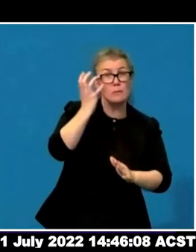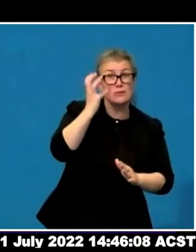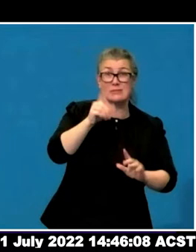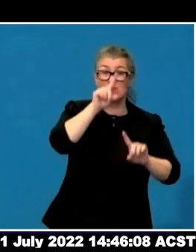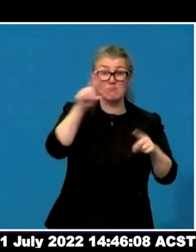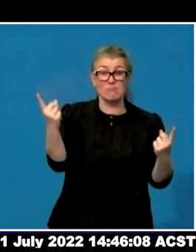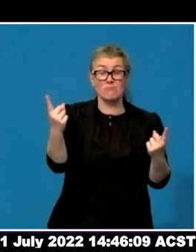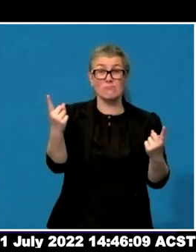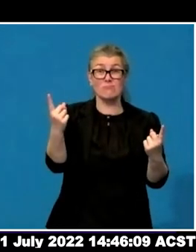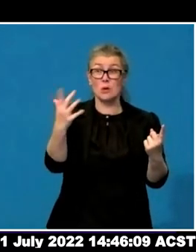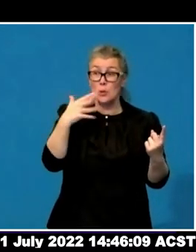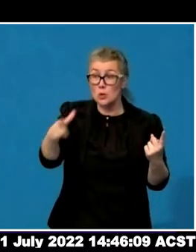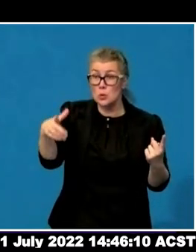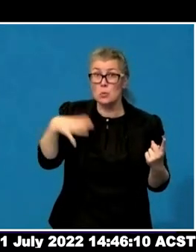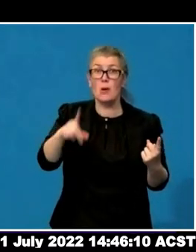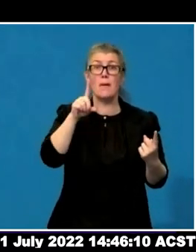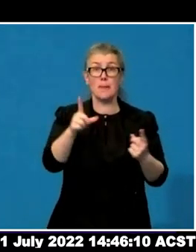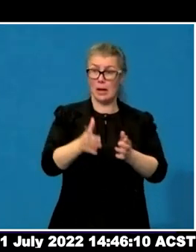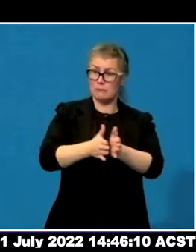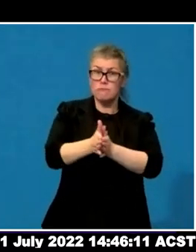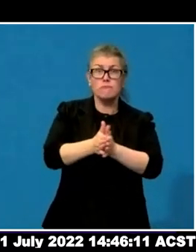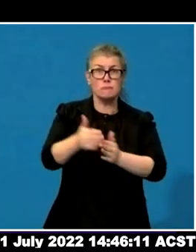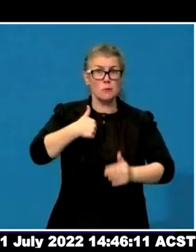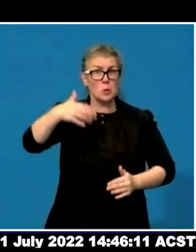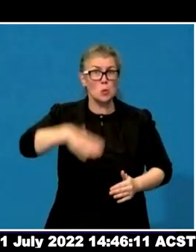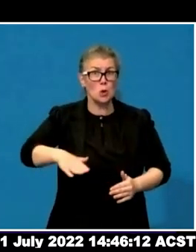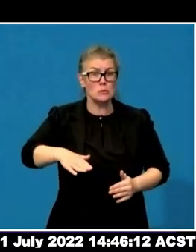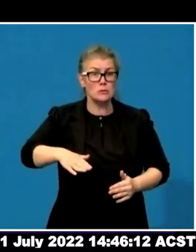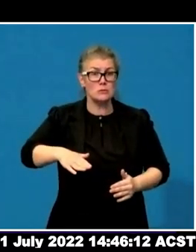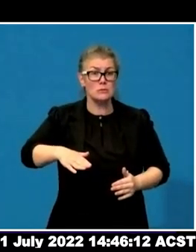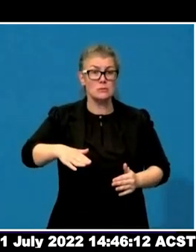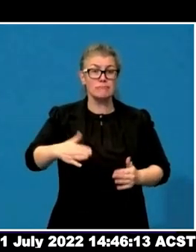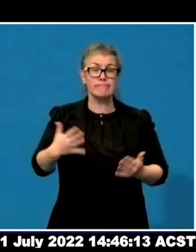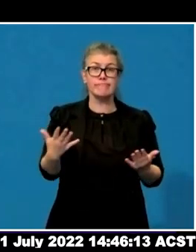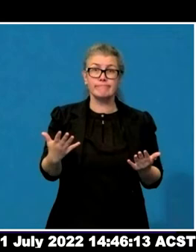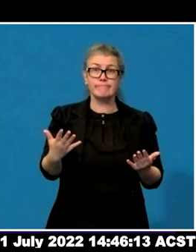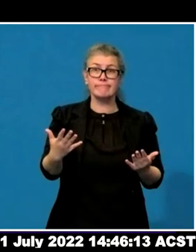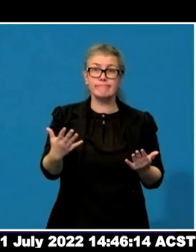Yet he has that desire and we're trying to say, "No, you can't have that."